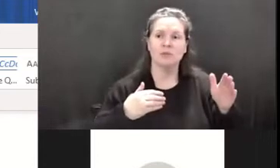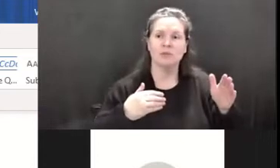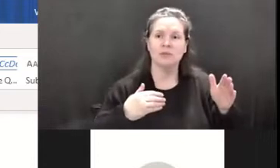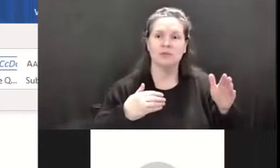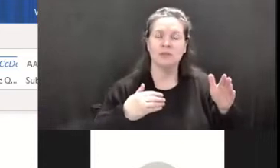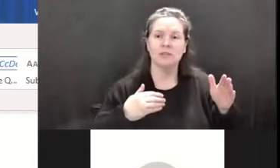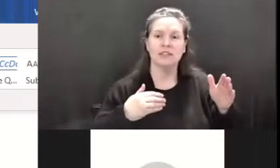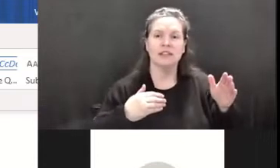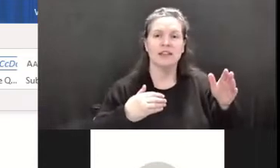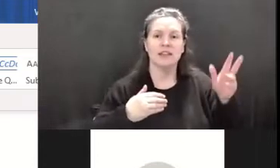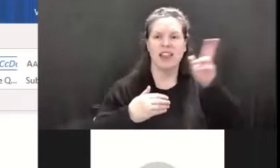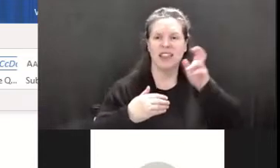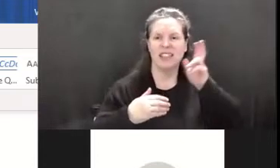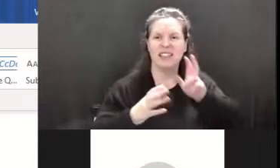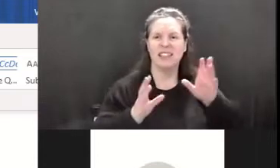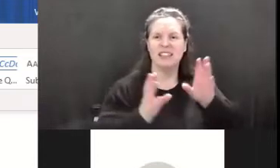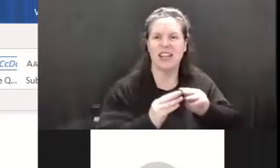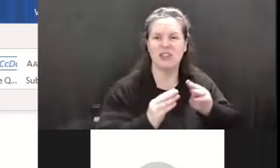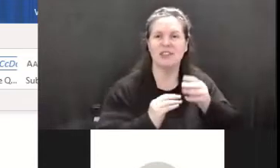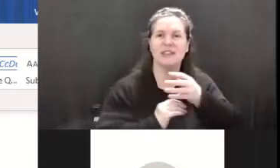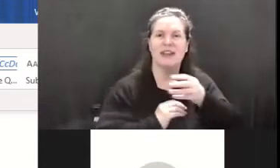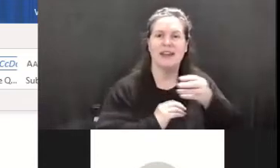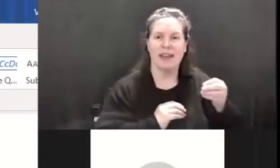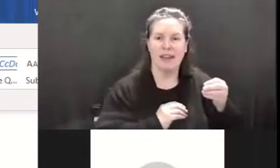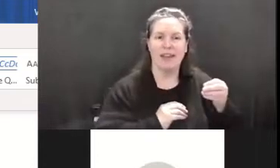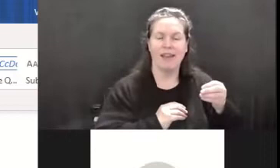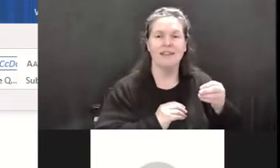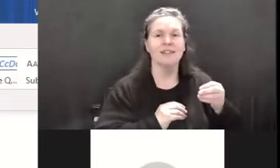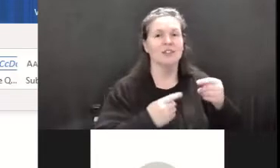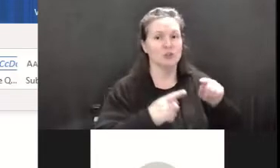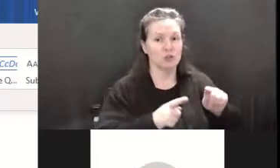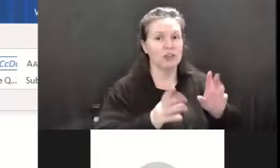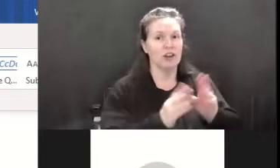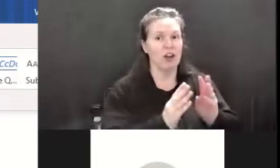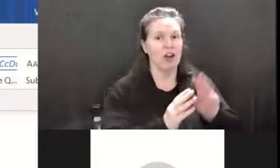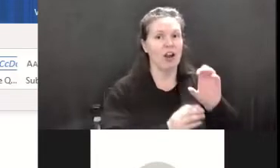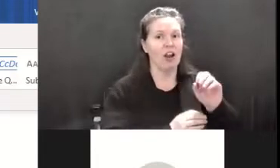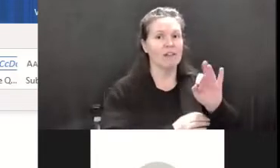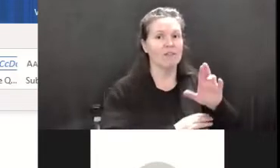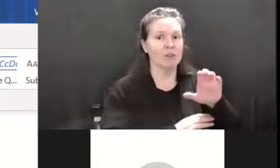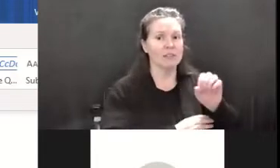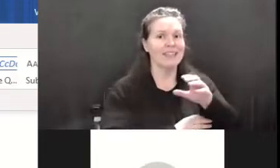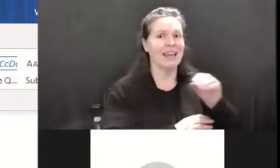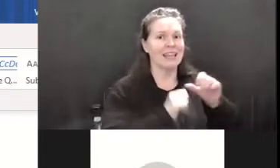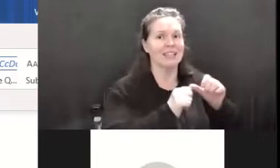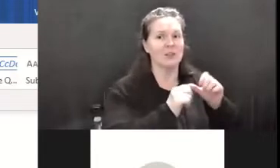as well as the conferences and the continuing education that exists.